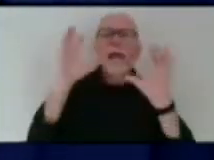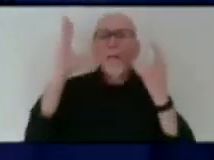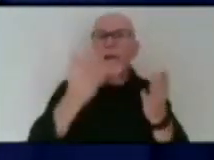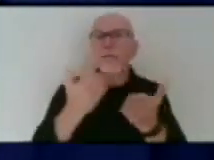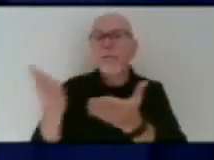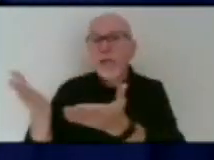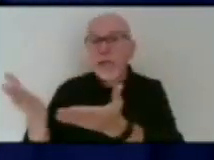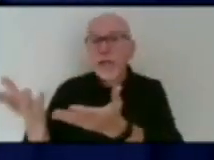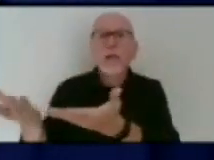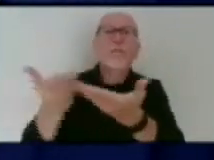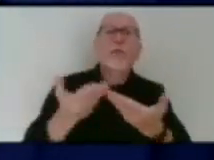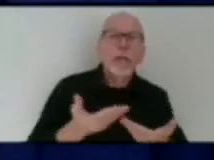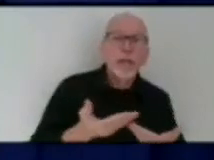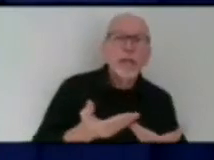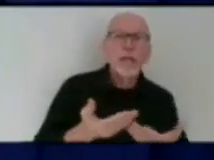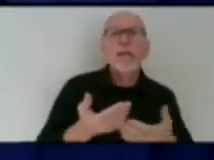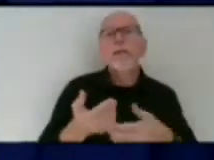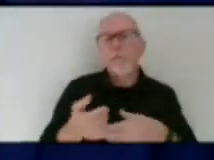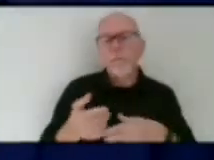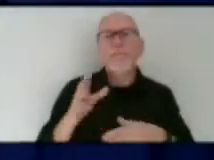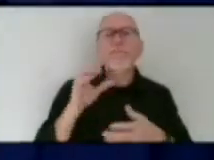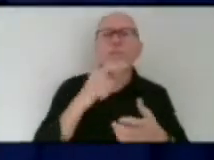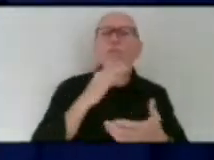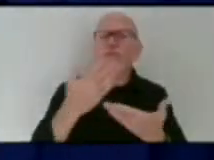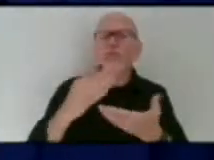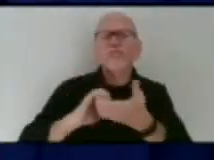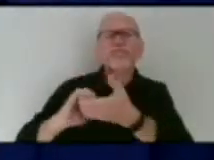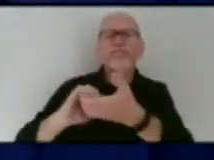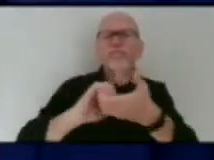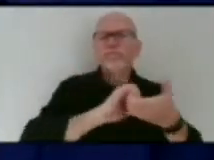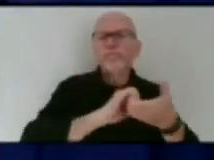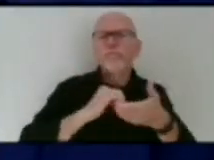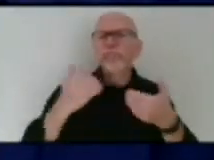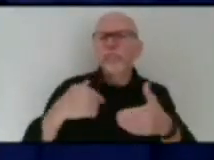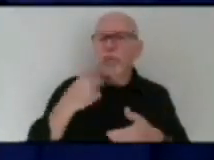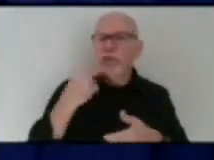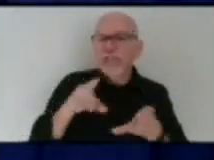partnership and collaboration going on, which we saw back in the spring and are